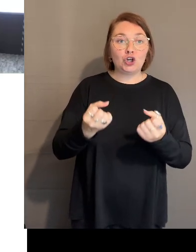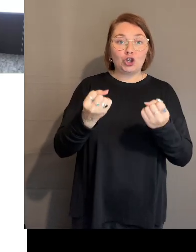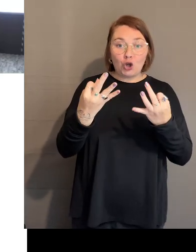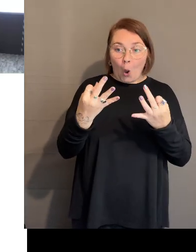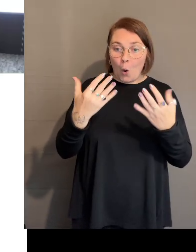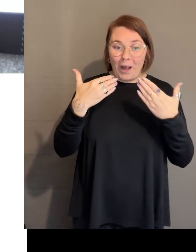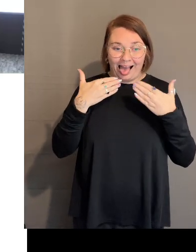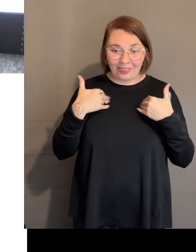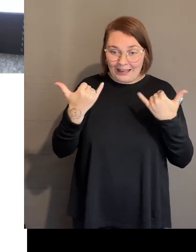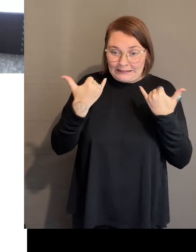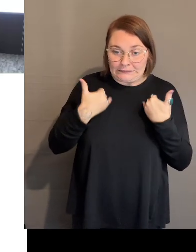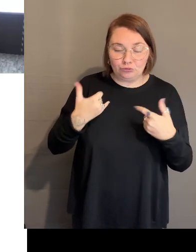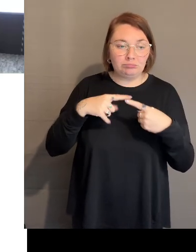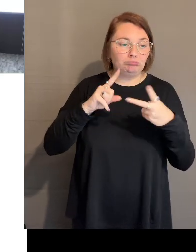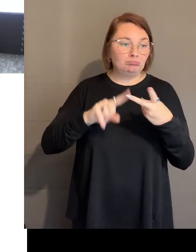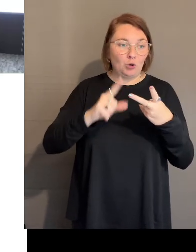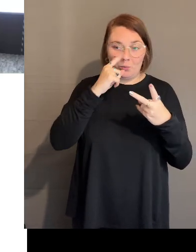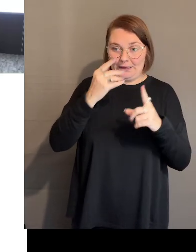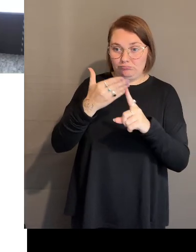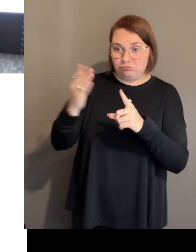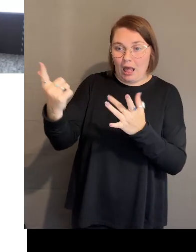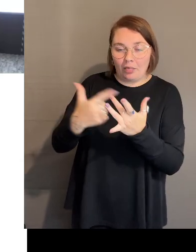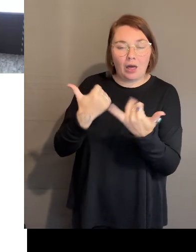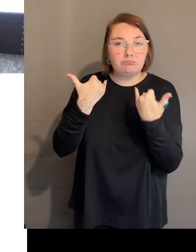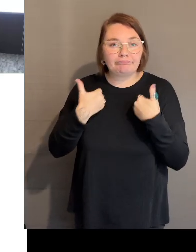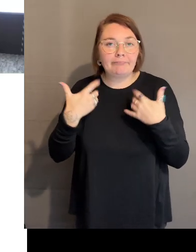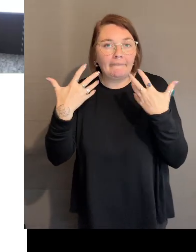No health conditions, it could be something else.